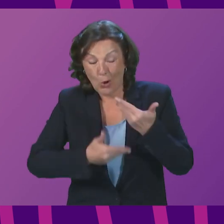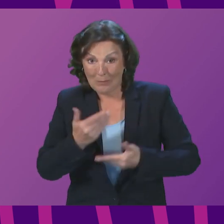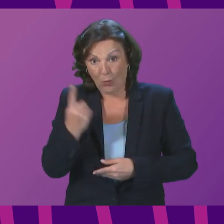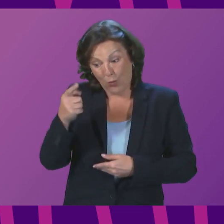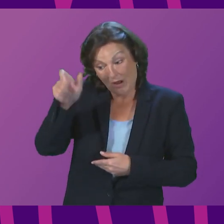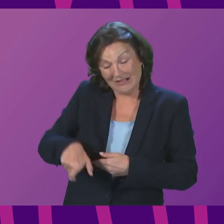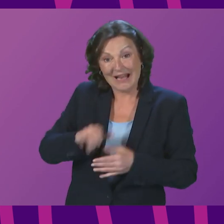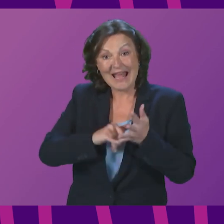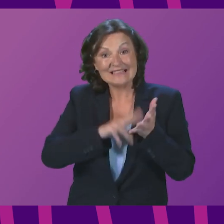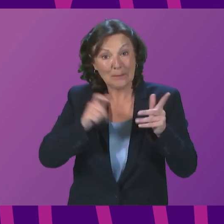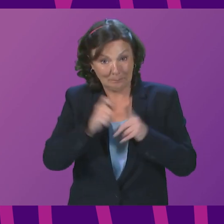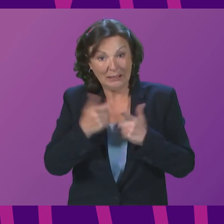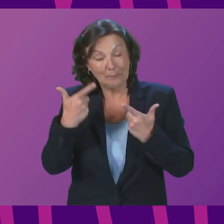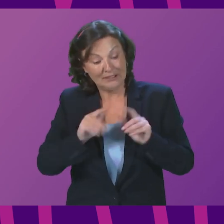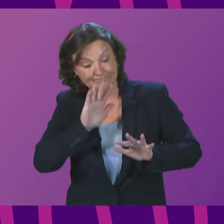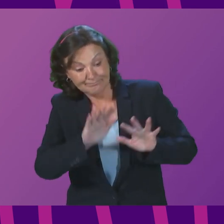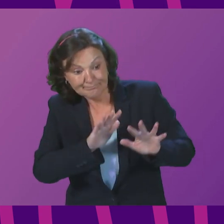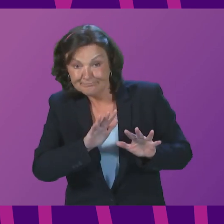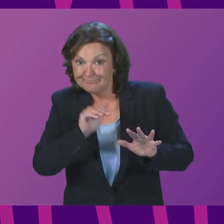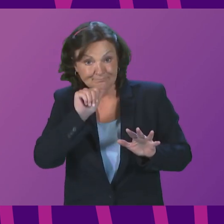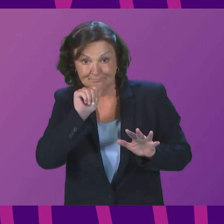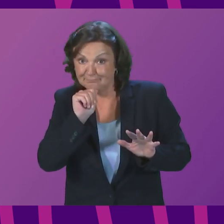advances towards a teenager as not “career ending”.